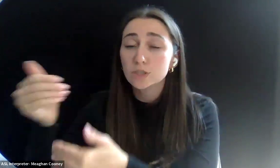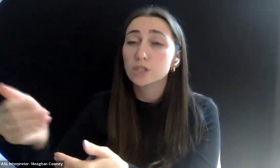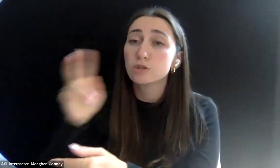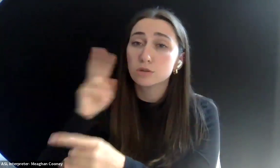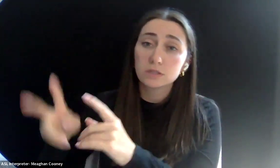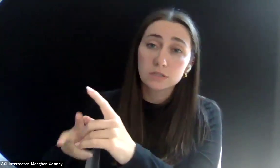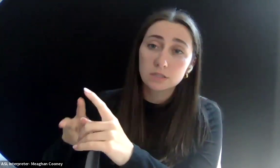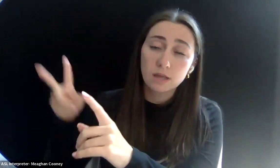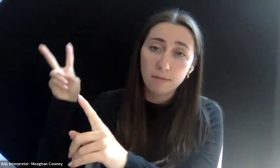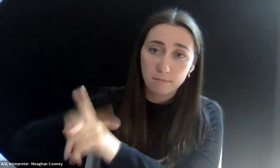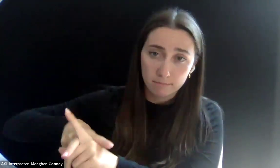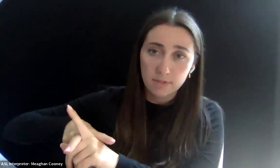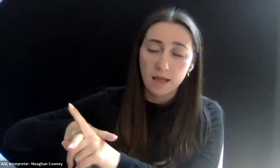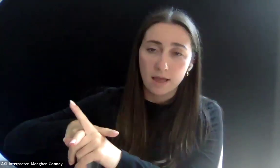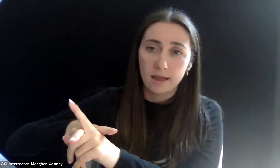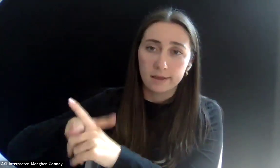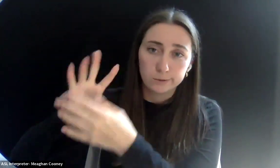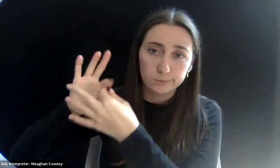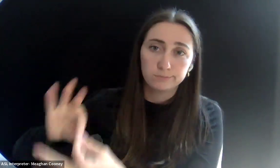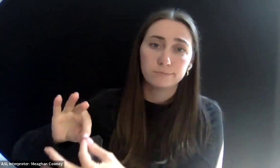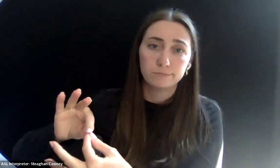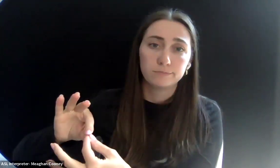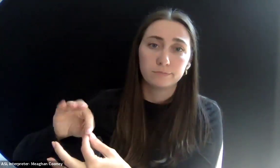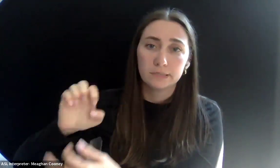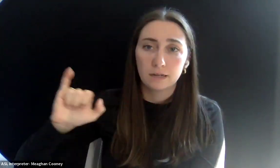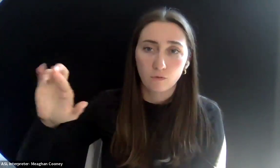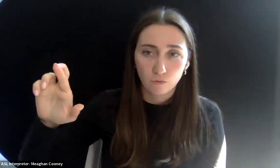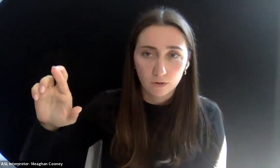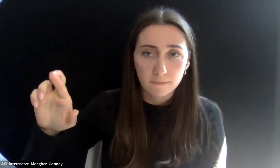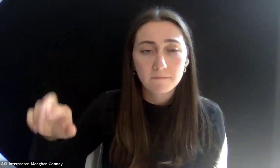environmental impact reports, the primary one being to address